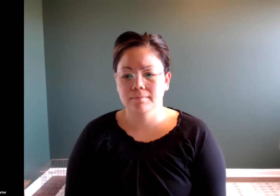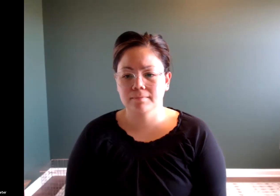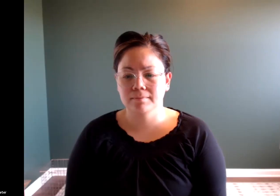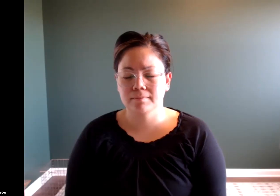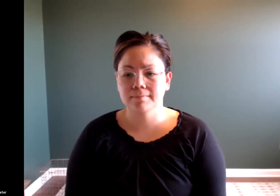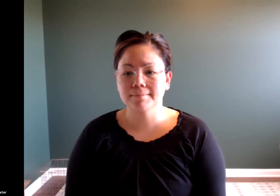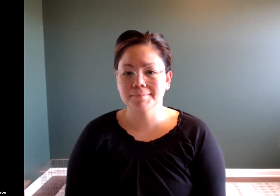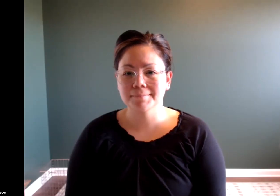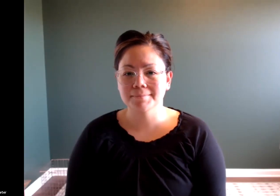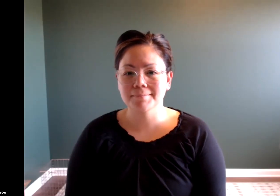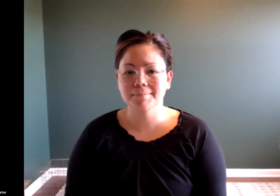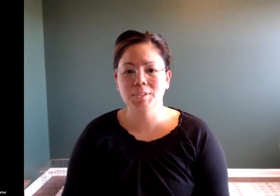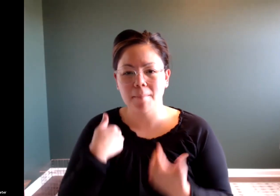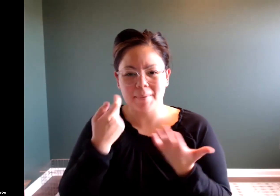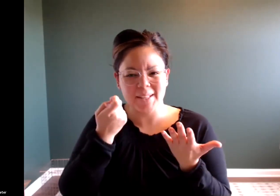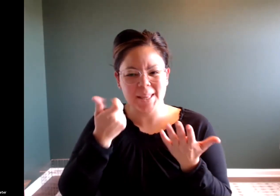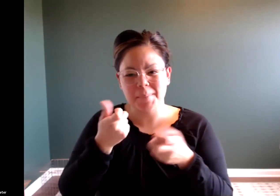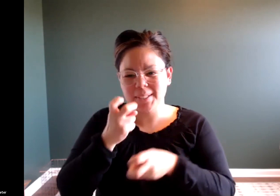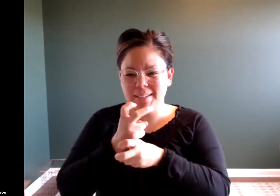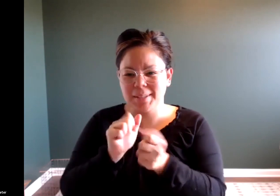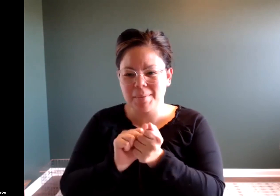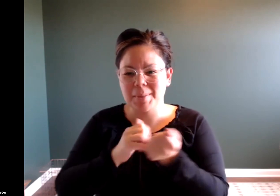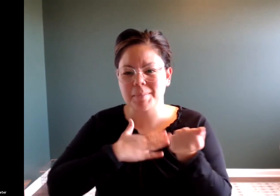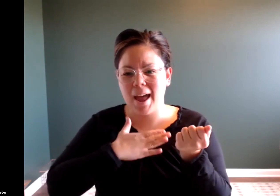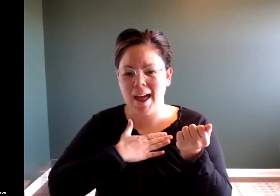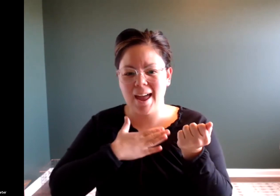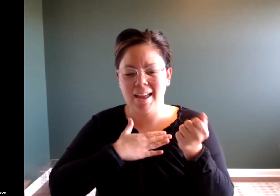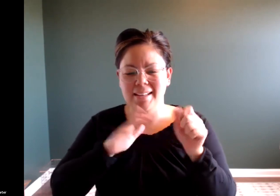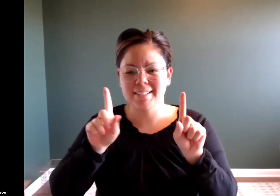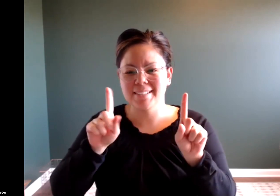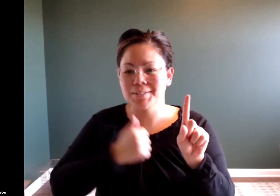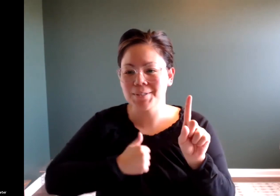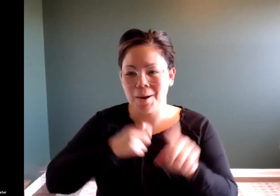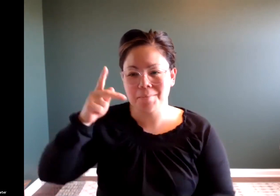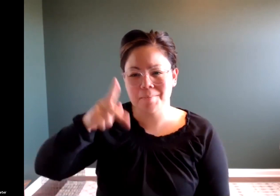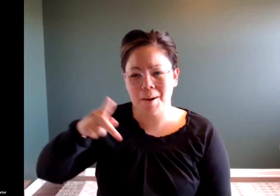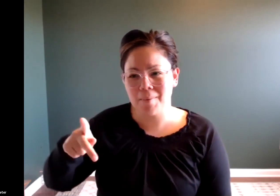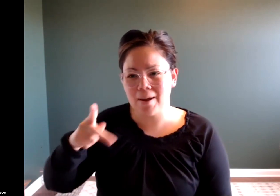Sorry, I have a little difficulty with my PowerPoint presentation right now.